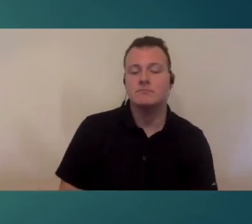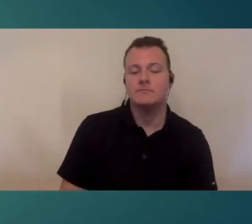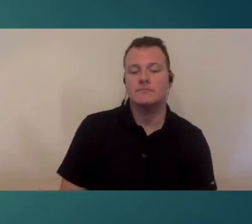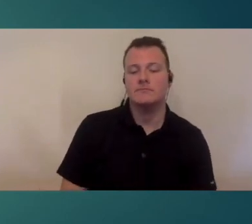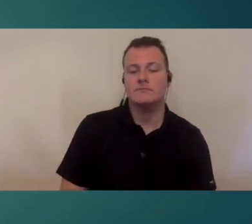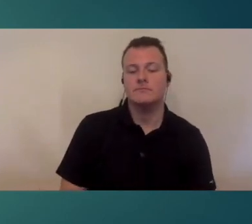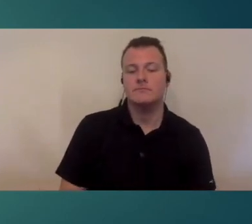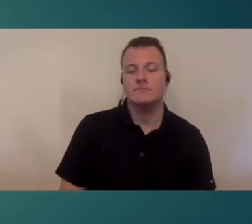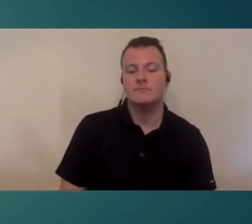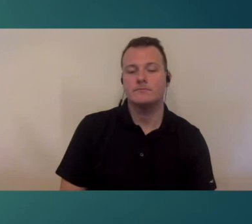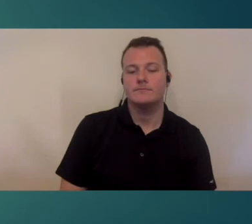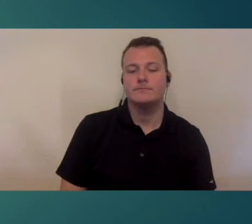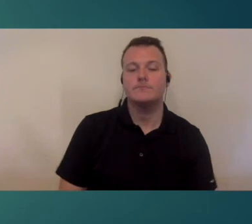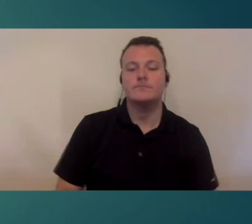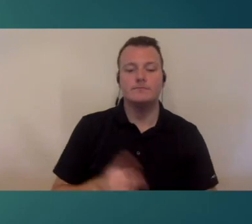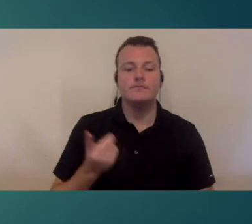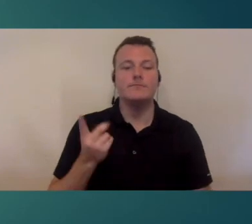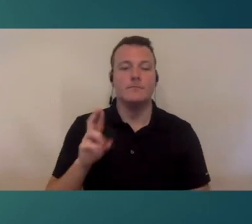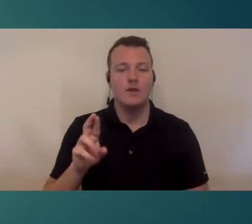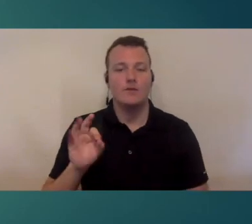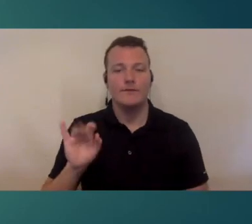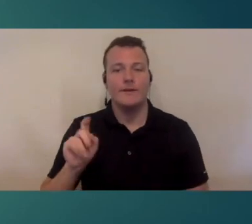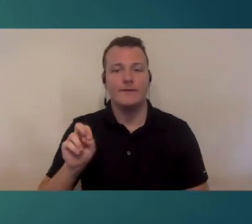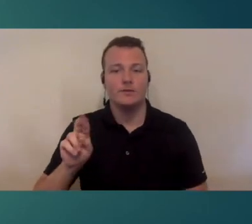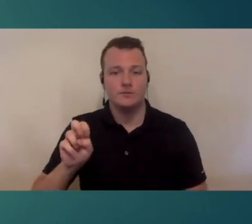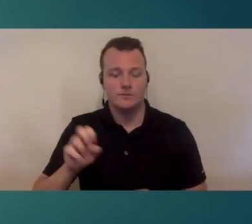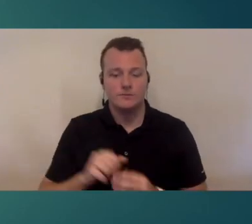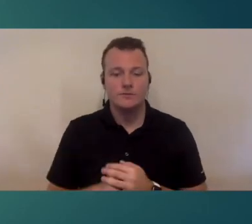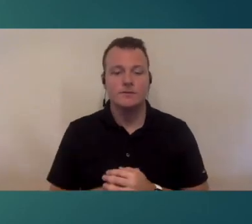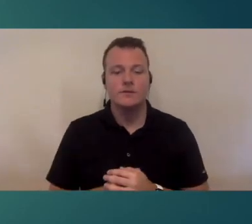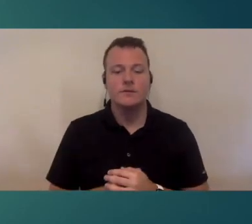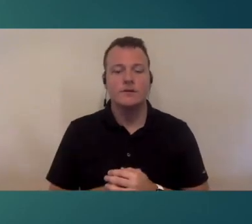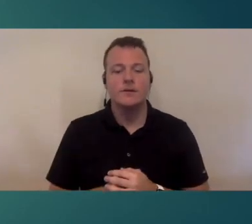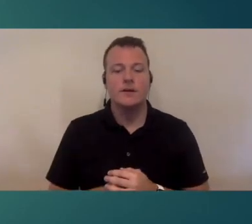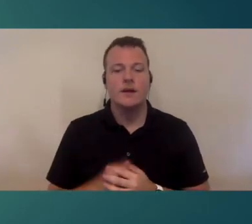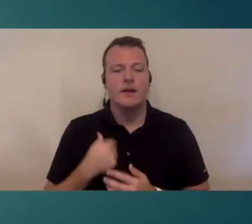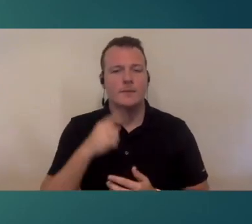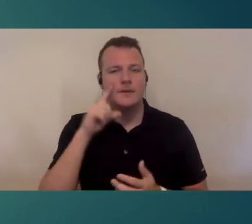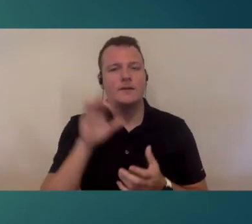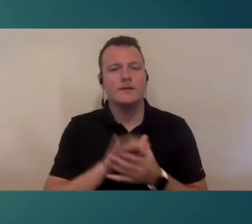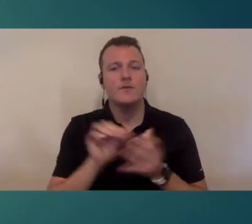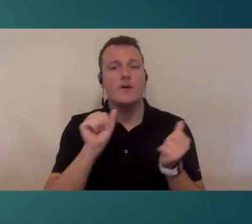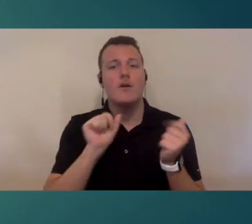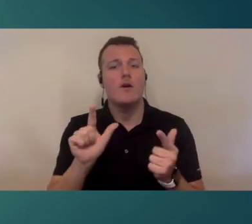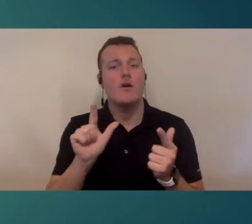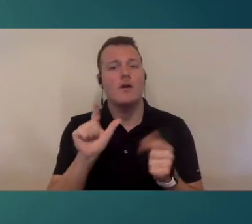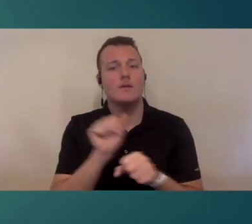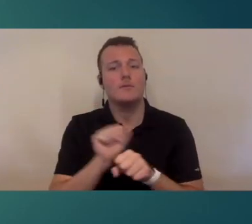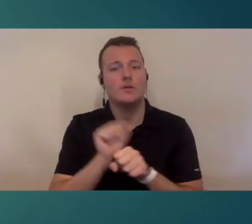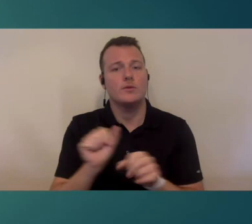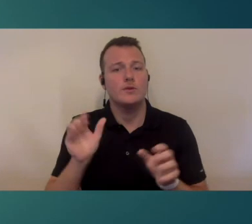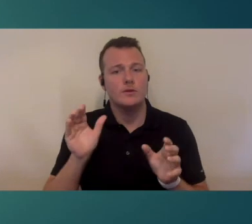So this is Dr. Megann Faivre. I think every employer is going to feel